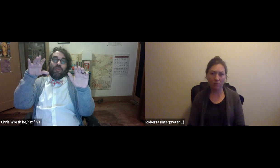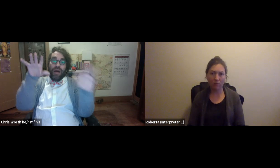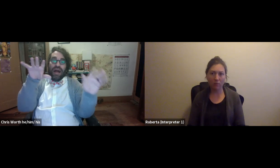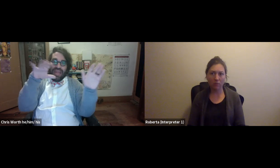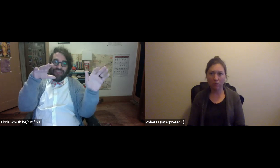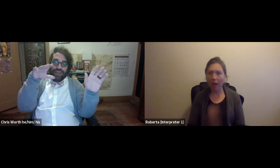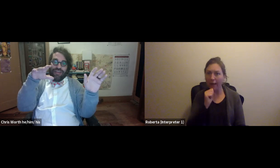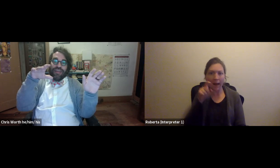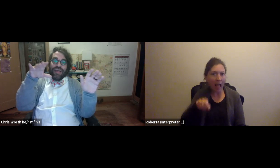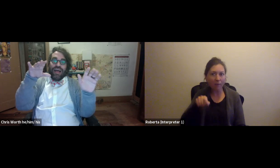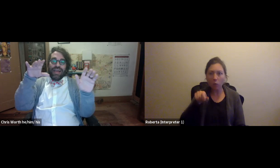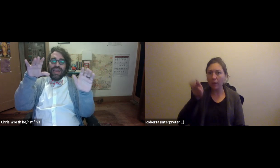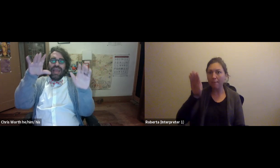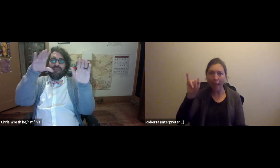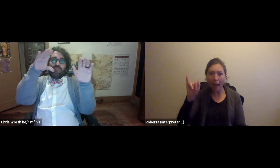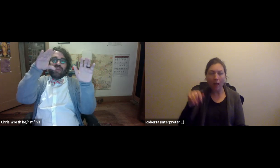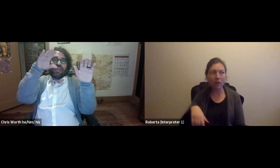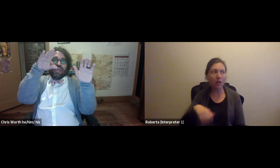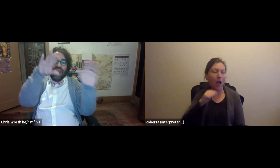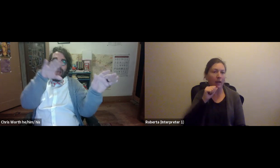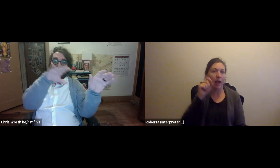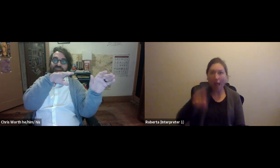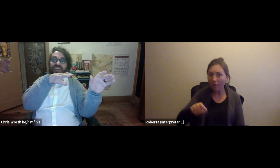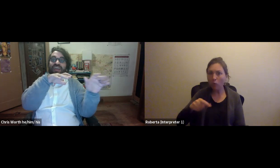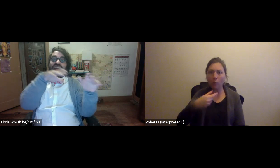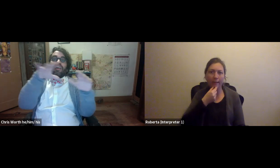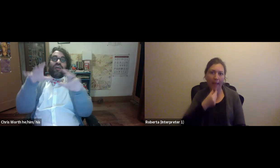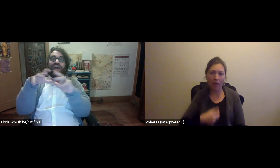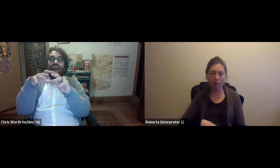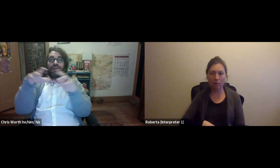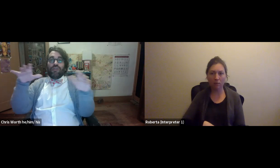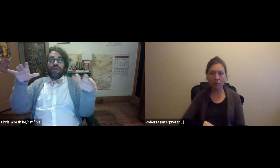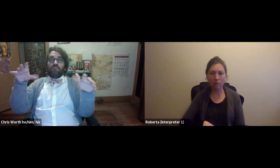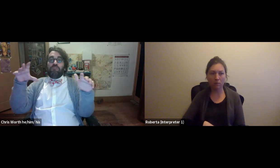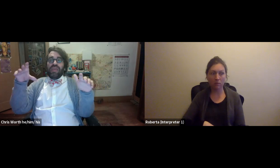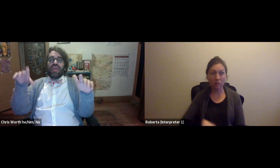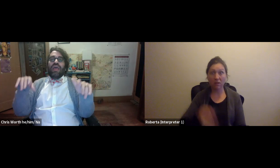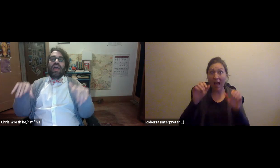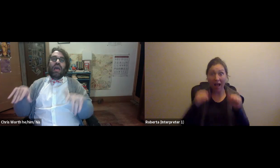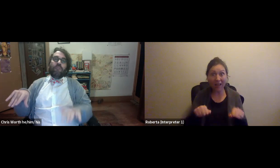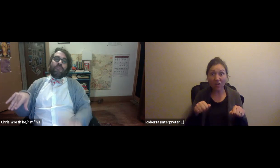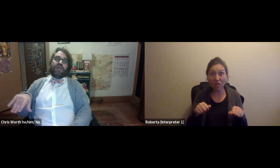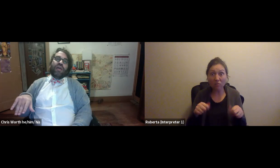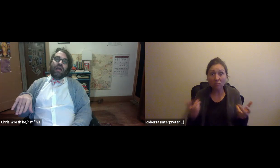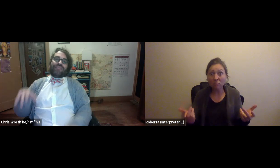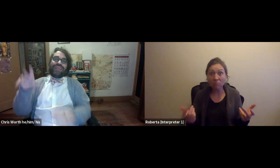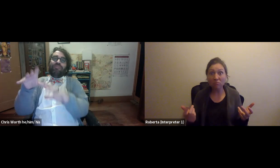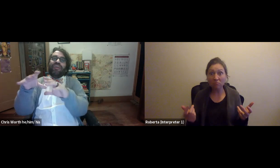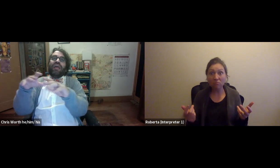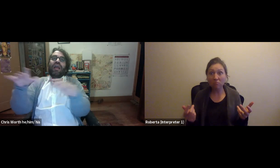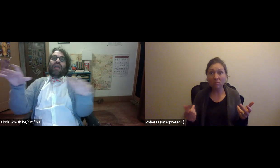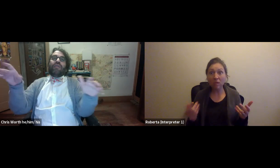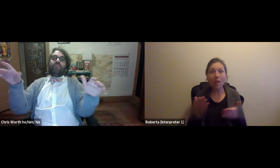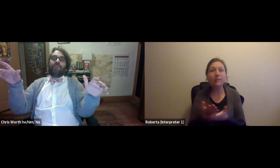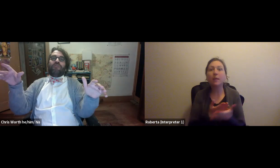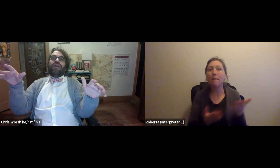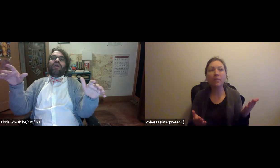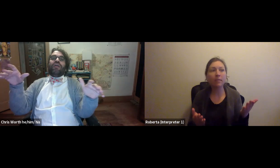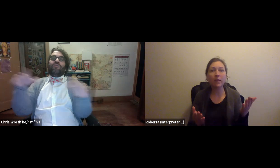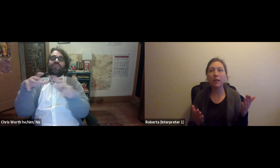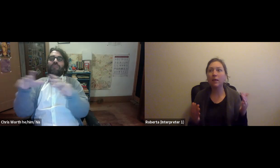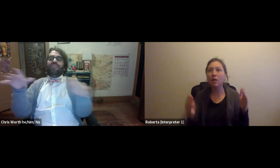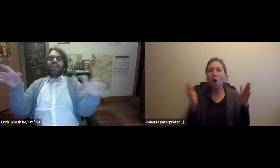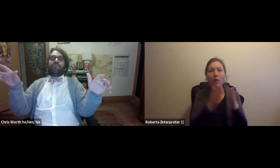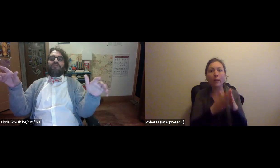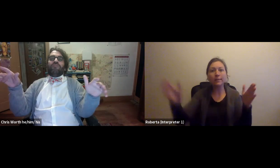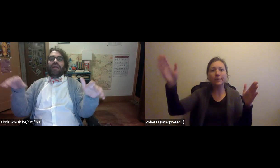bi even, I didn't have to be gay. I could be something on a paradigm. Now if paradigm